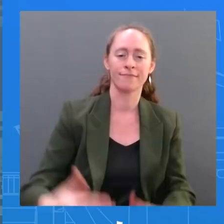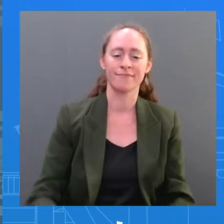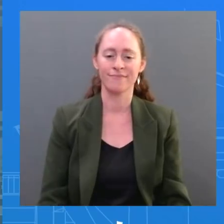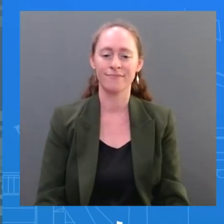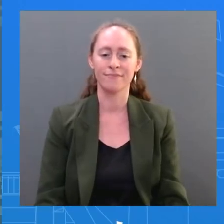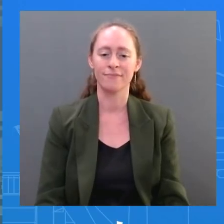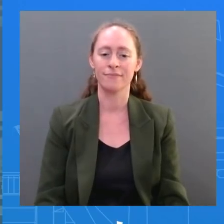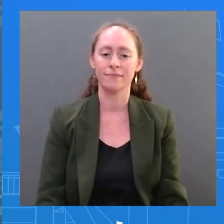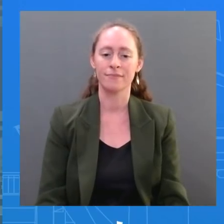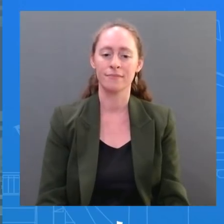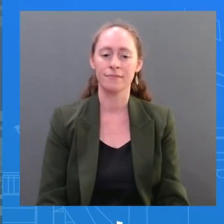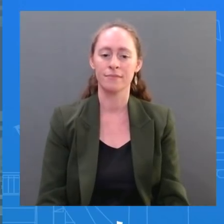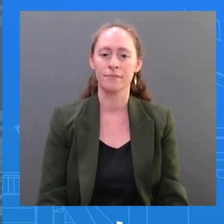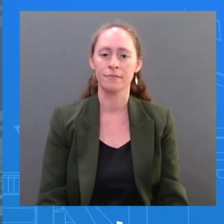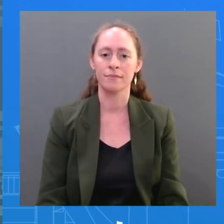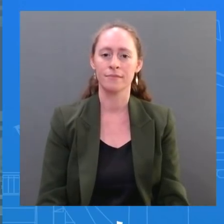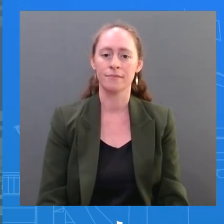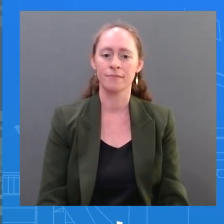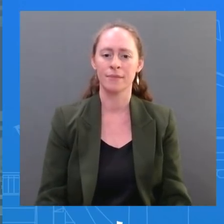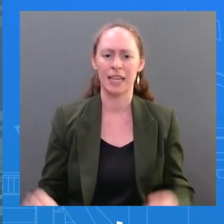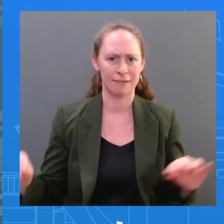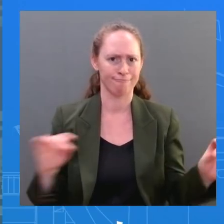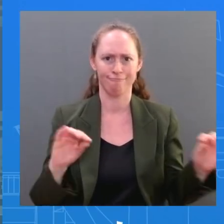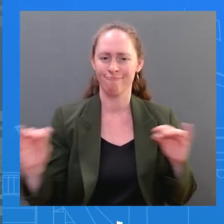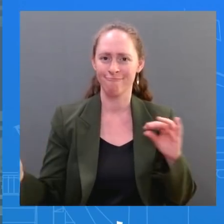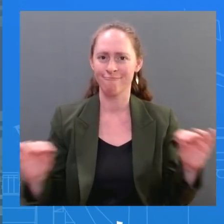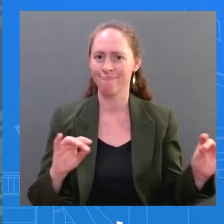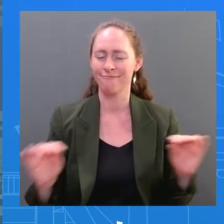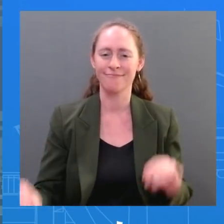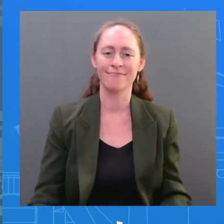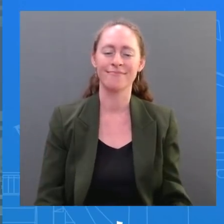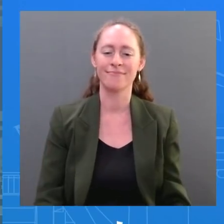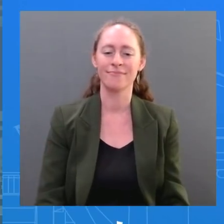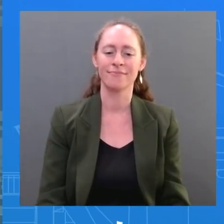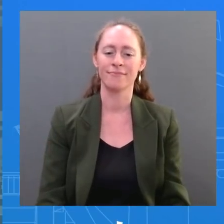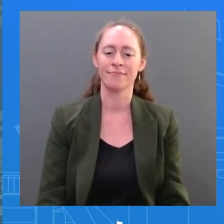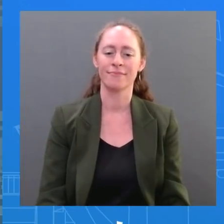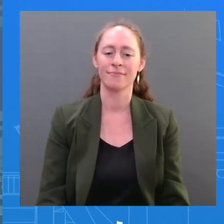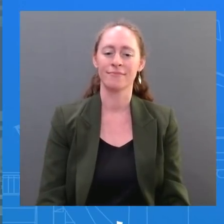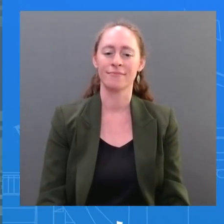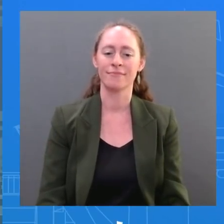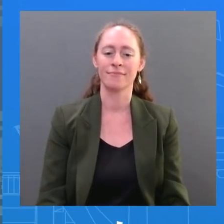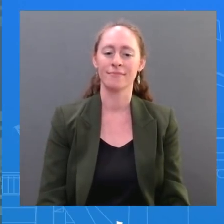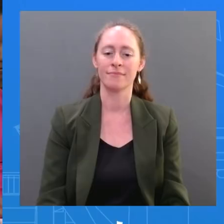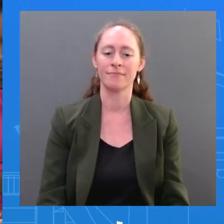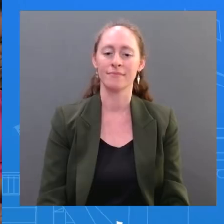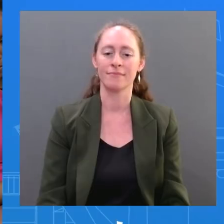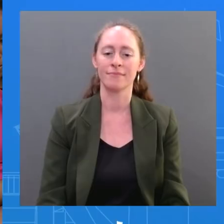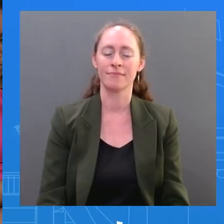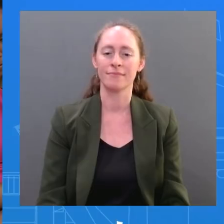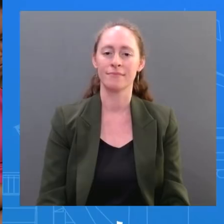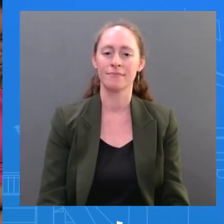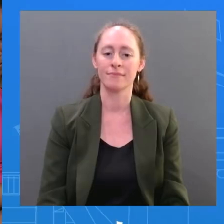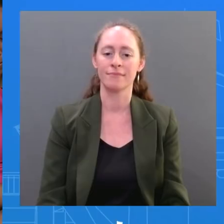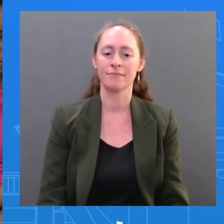will you answer my question? Really simple. Ms. Jean-Pierre: Go ahead, Phil. And then The Press: The idea of a public health emergency has been something some advocates have pressed for.